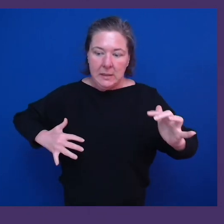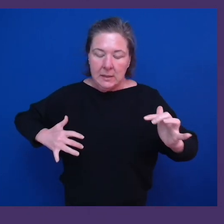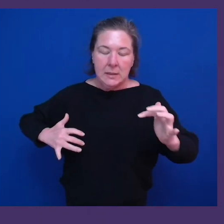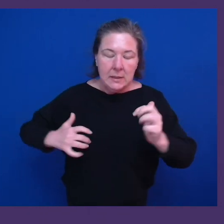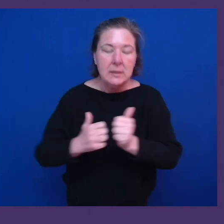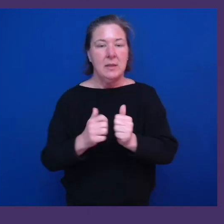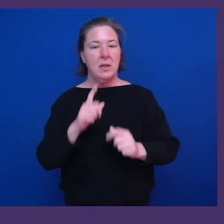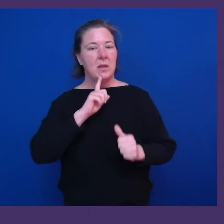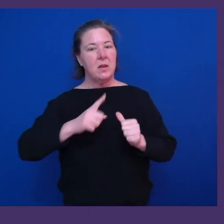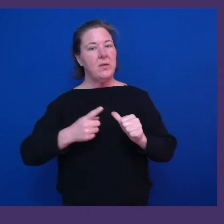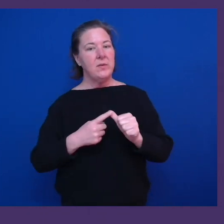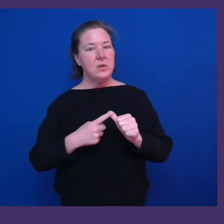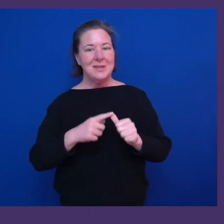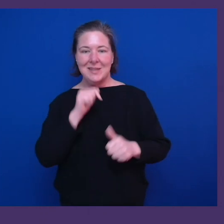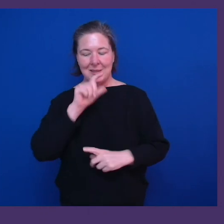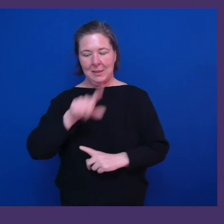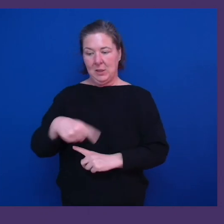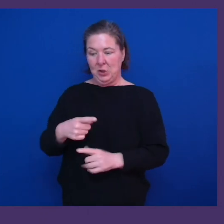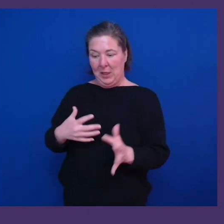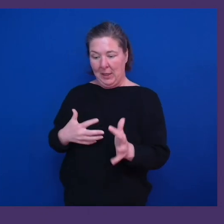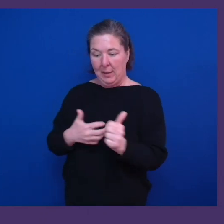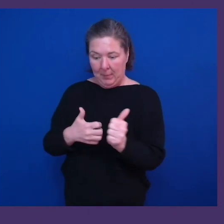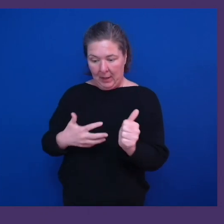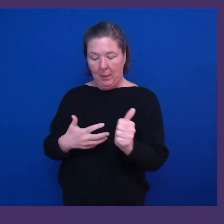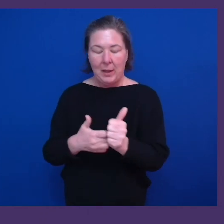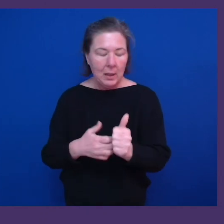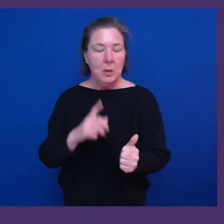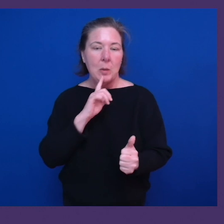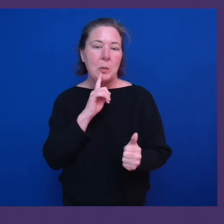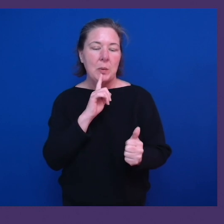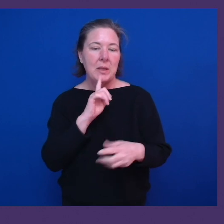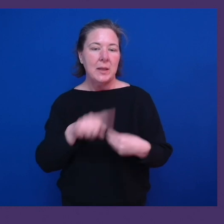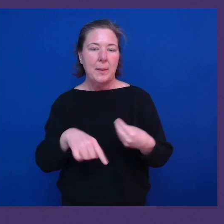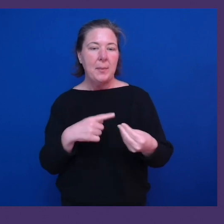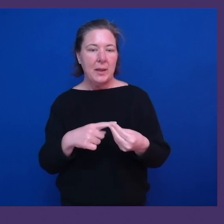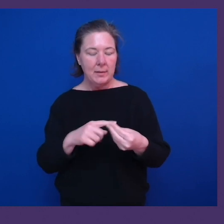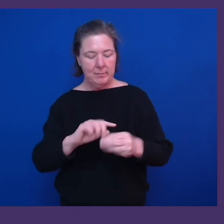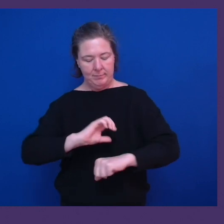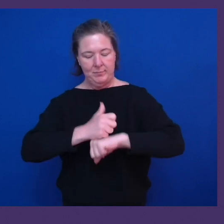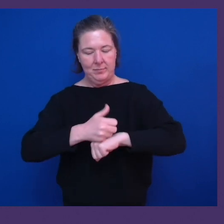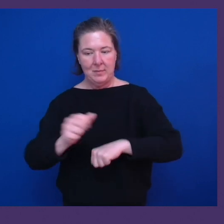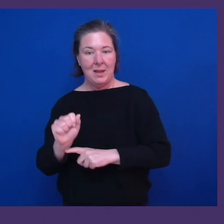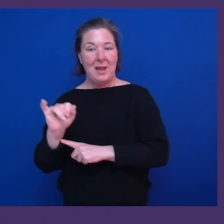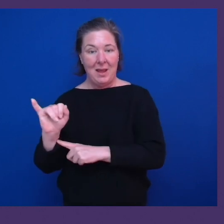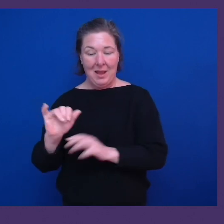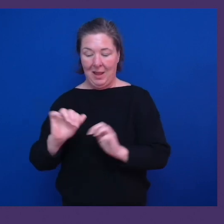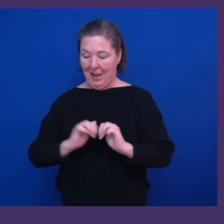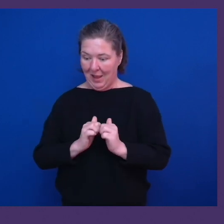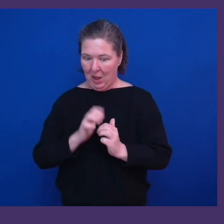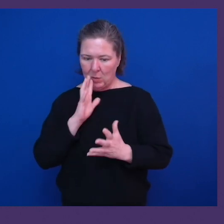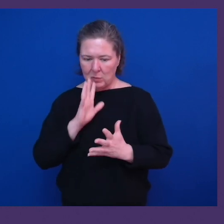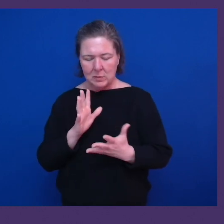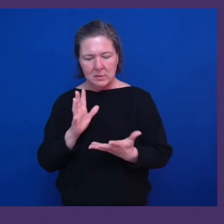up with it, but it's really about implementing AI in a way that actually solves problems and delivers values for employees.